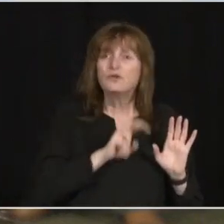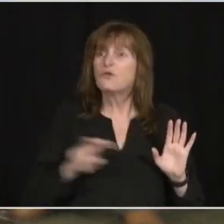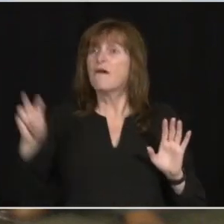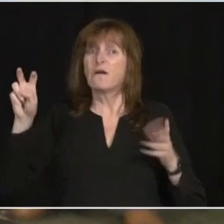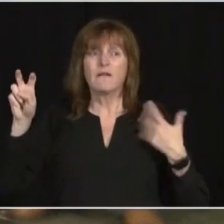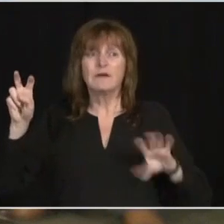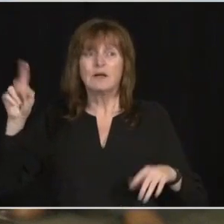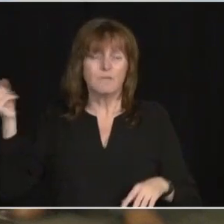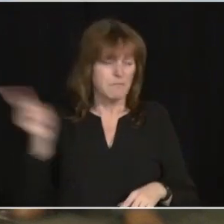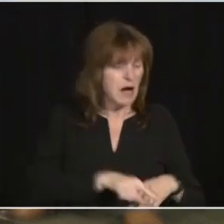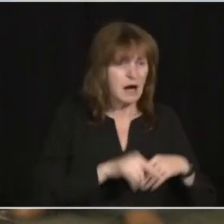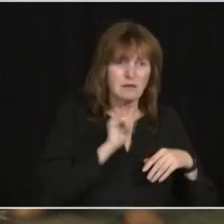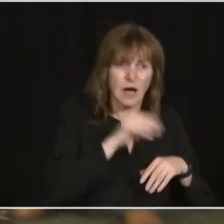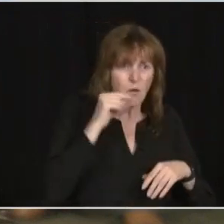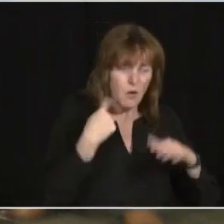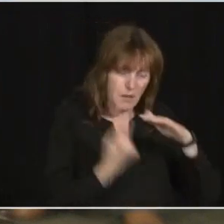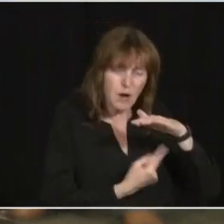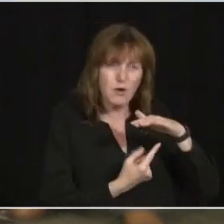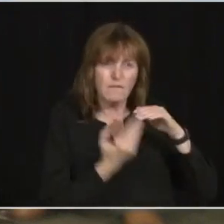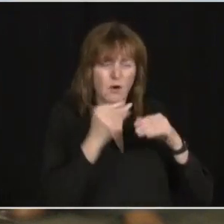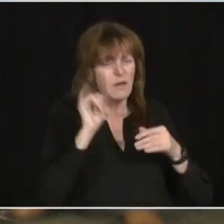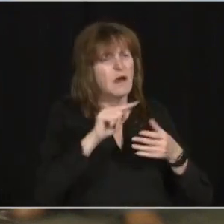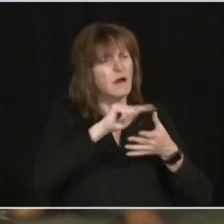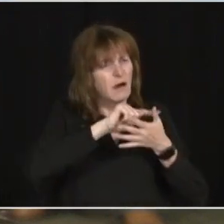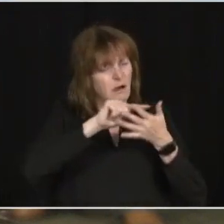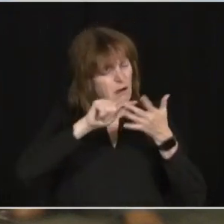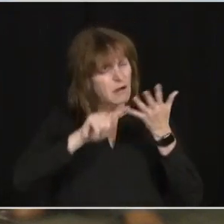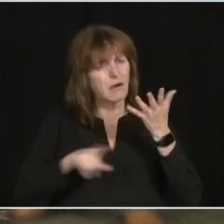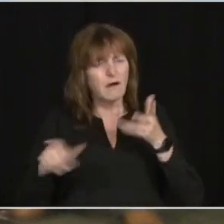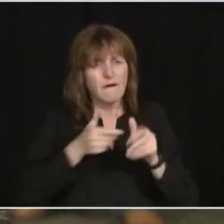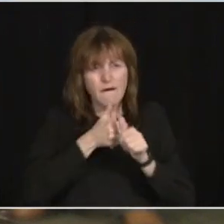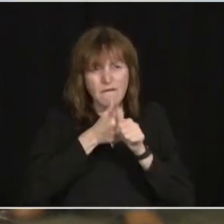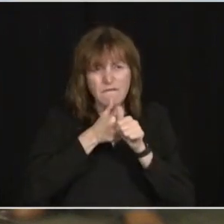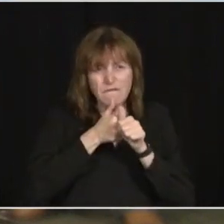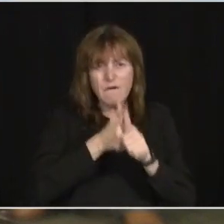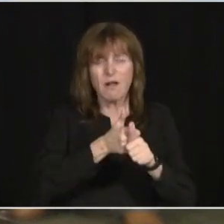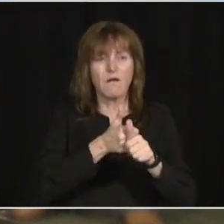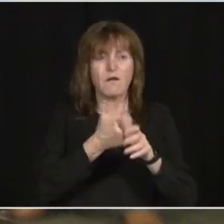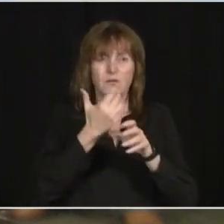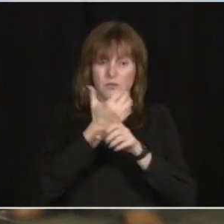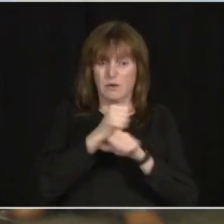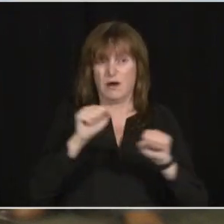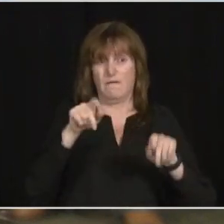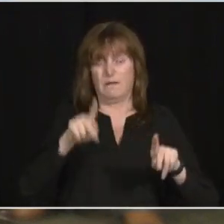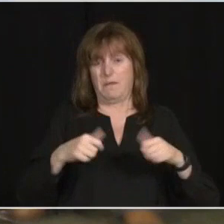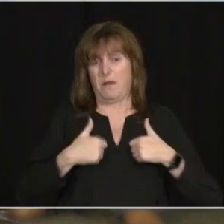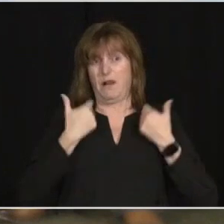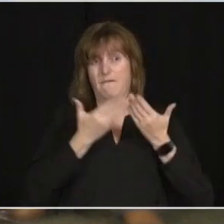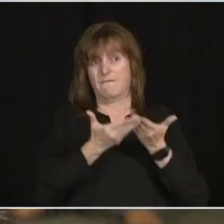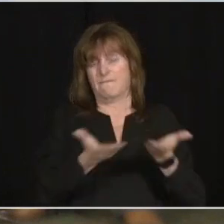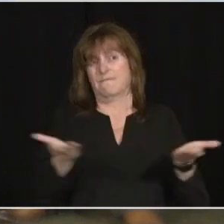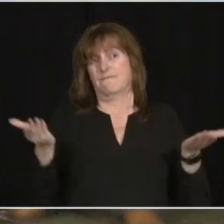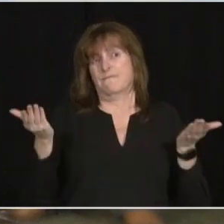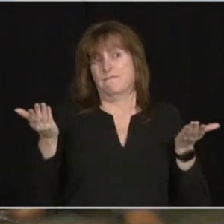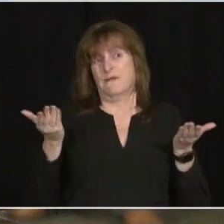of that has saved thousands of lives, and I'm very, very grateful to the people of Ontario for doing that.